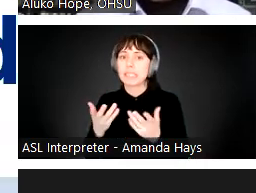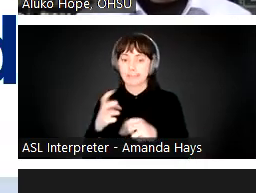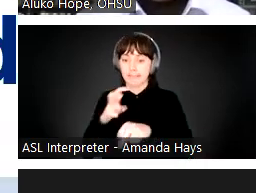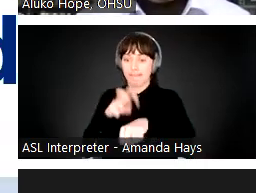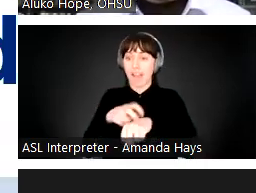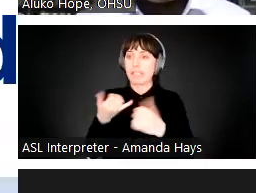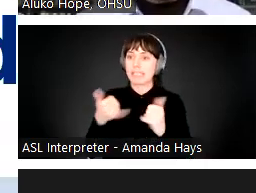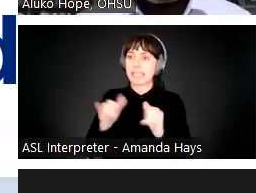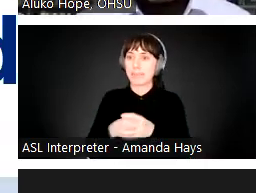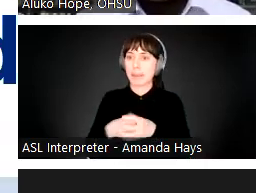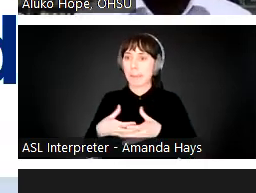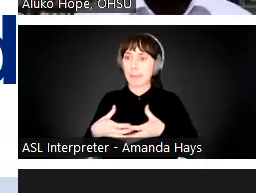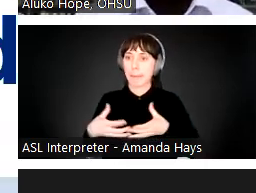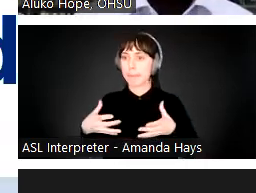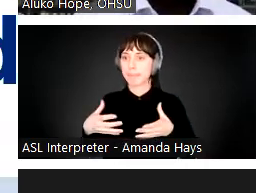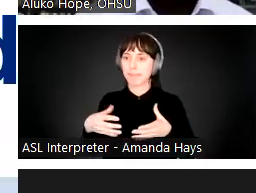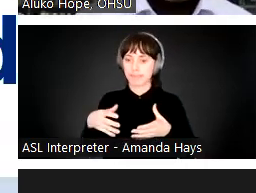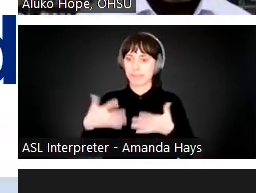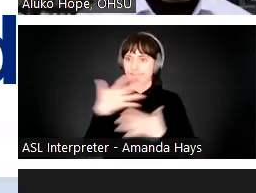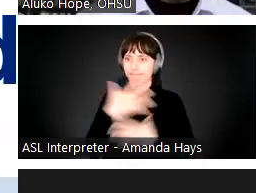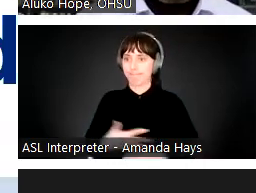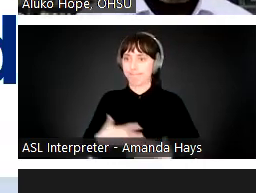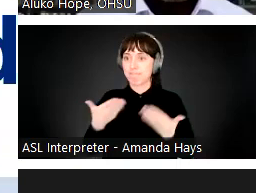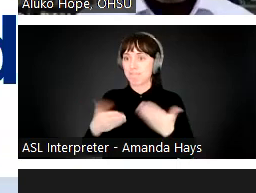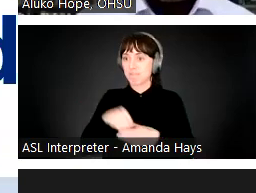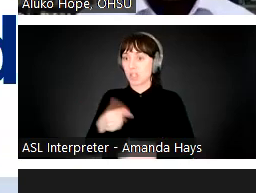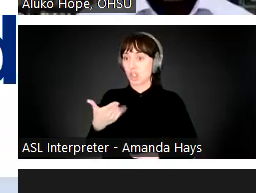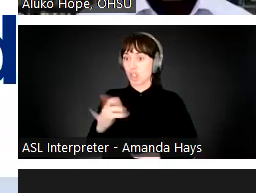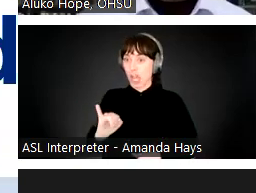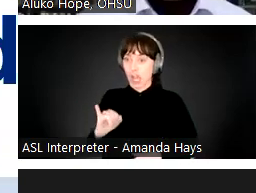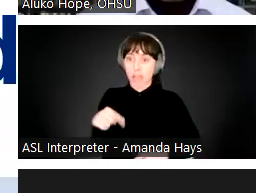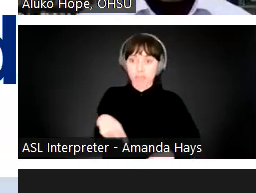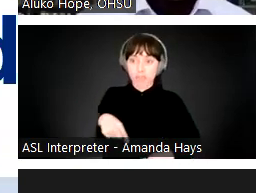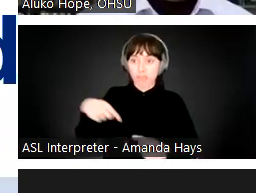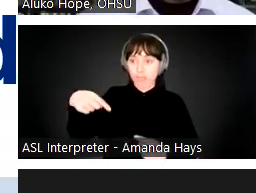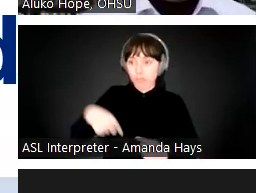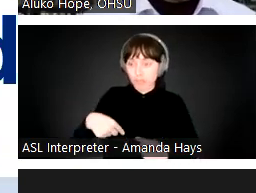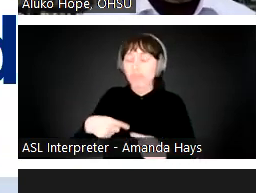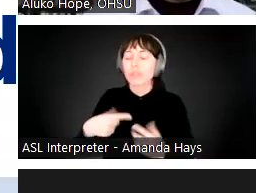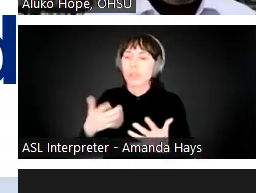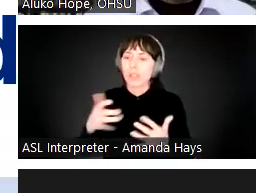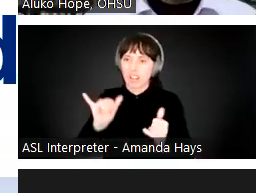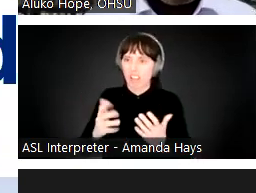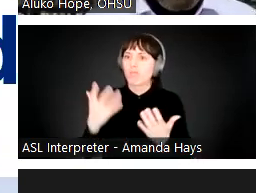be in the gastrointestinal system, and maybe that's contributing to some of the symptoms. So, those things are open